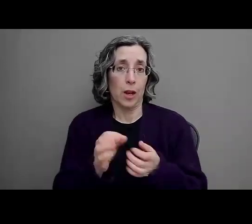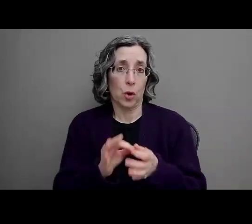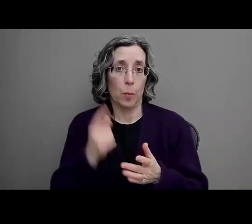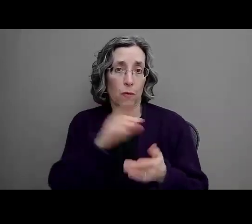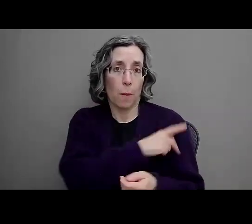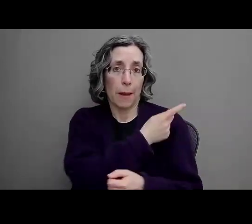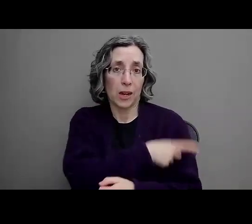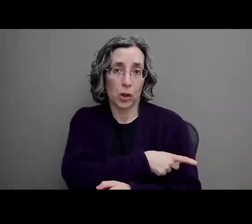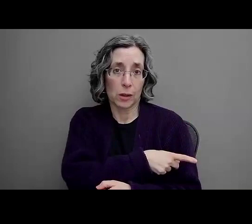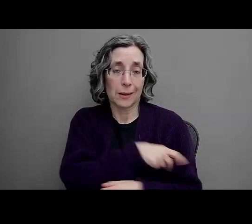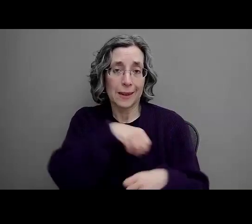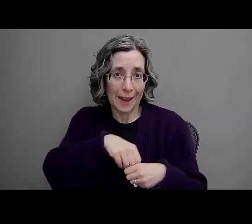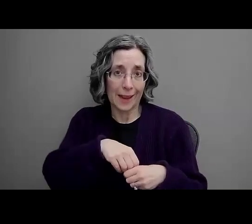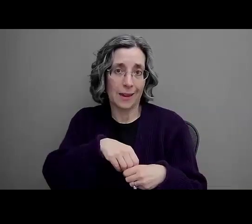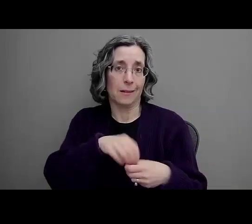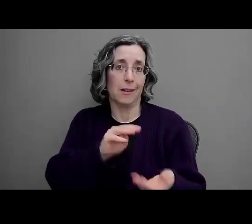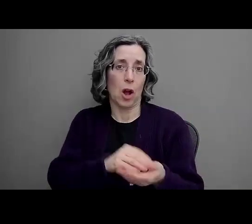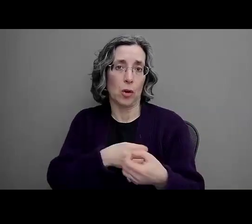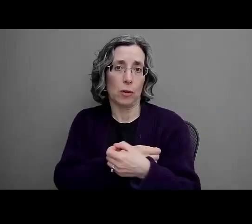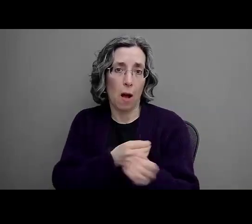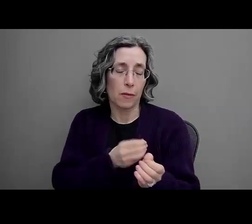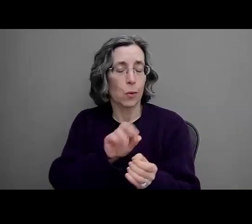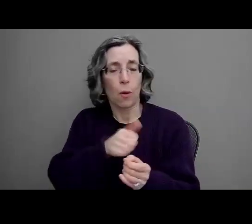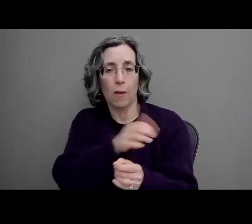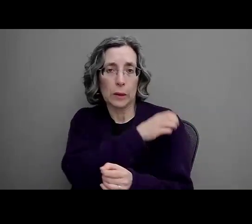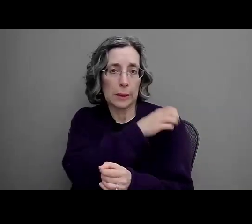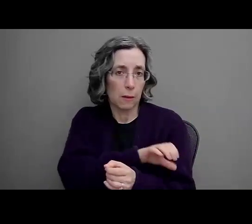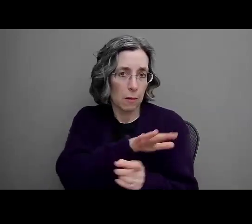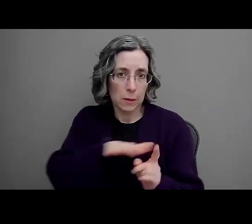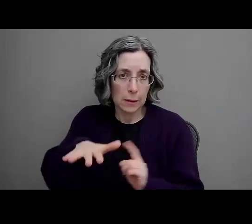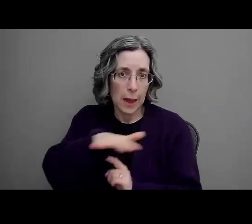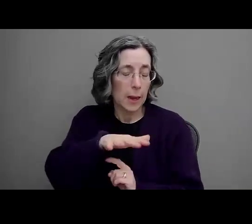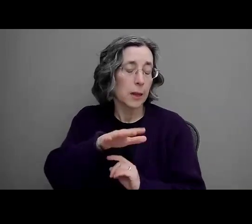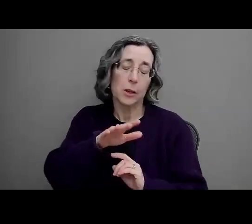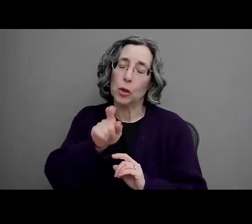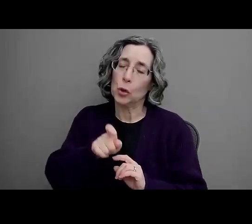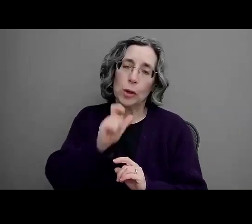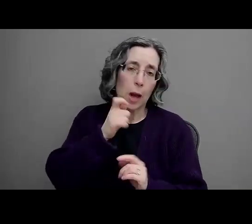patients in clinical settings. It should not be at any cost to